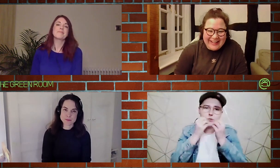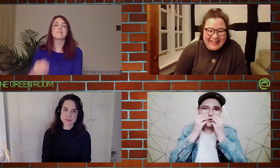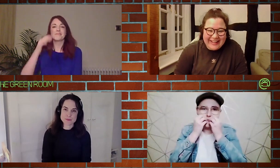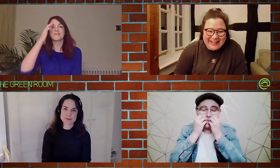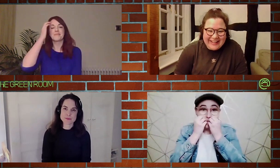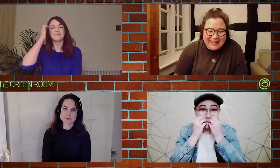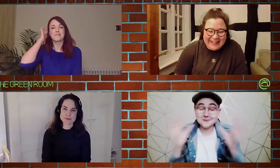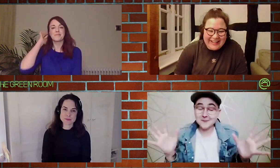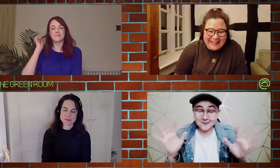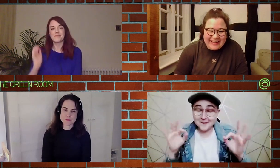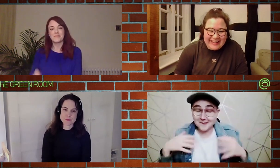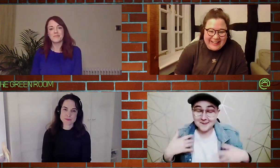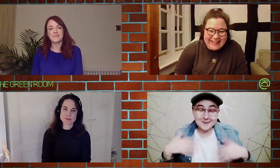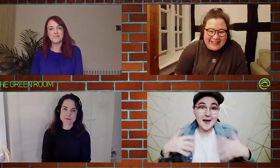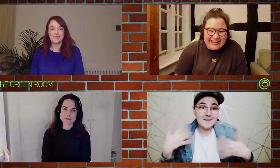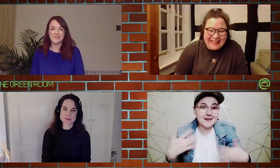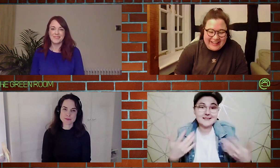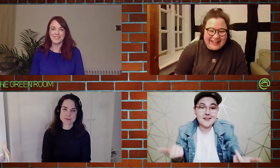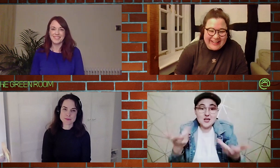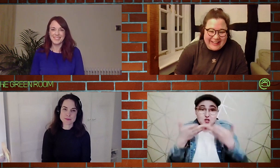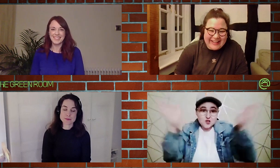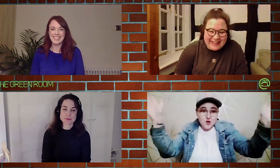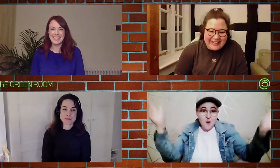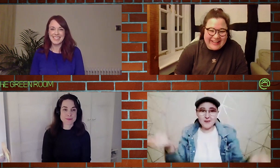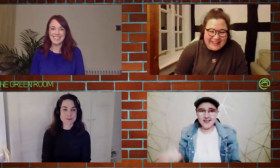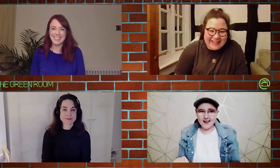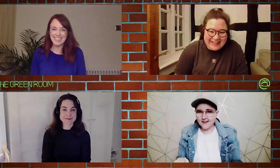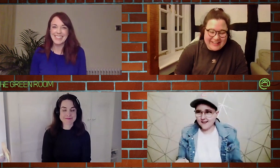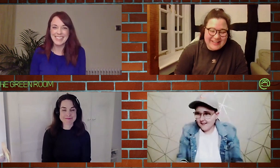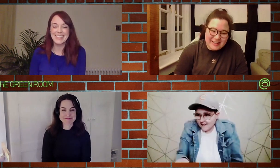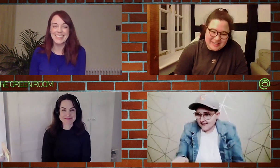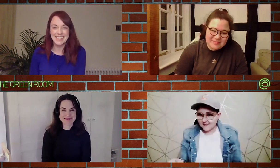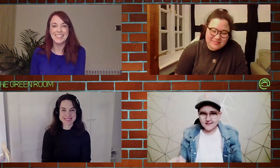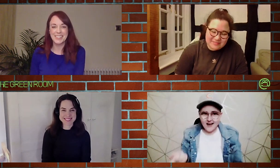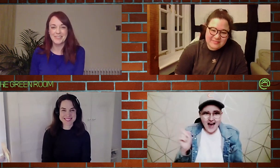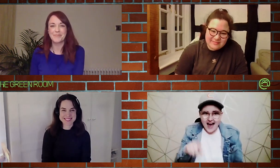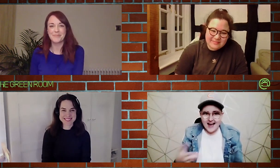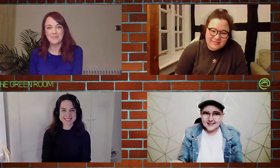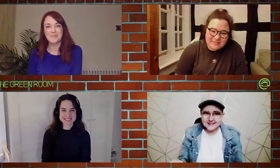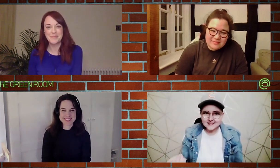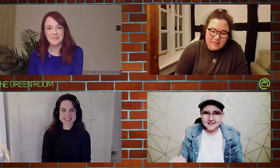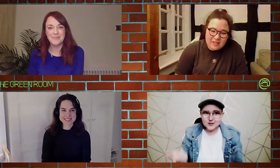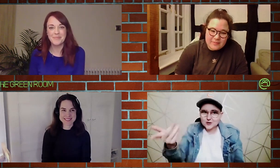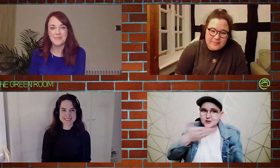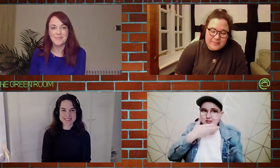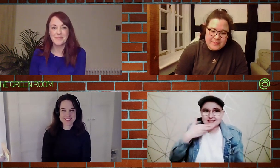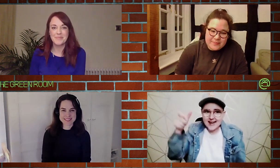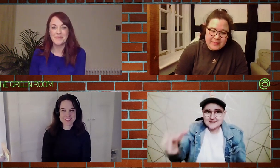And I was blown away by it, actually, because when I got there everybody was really open